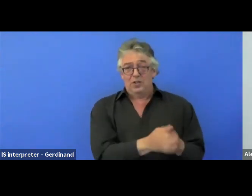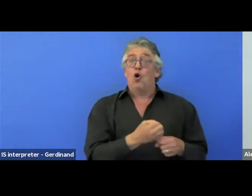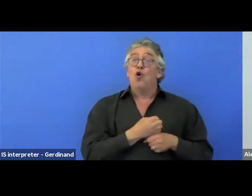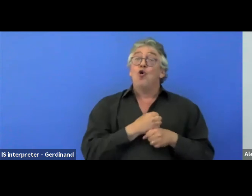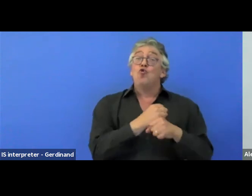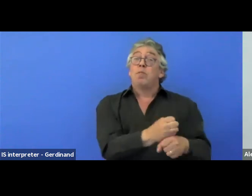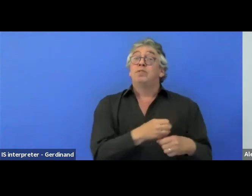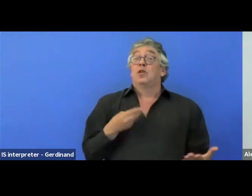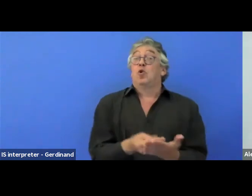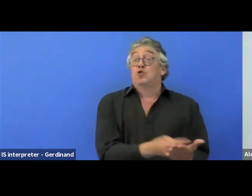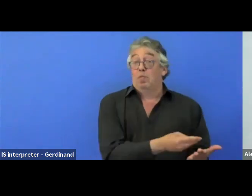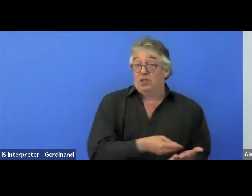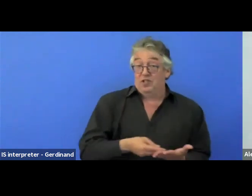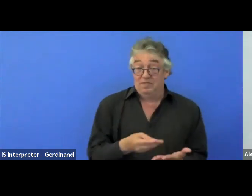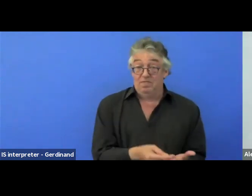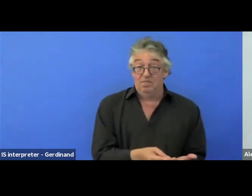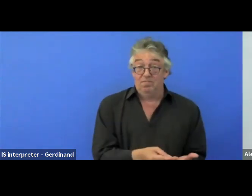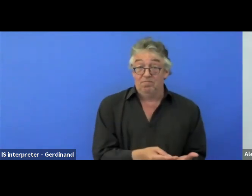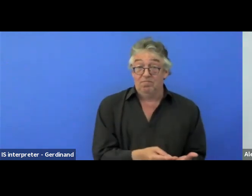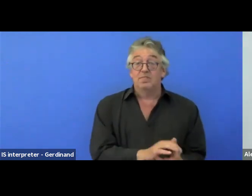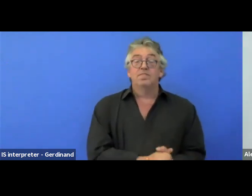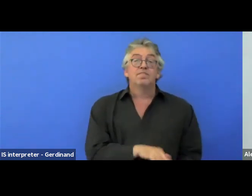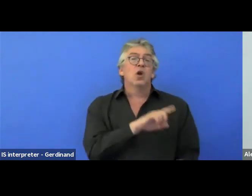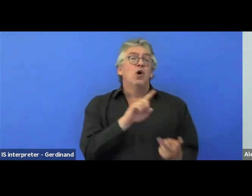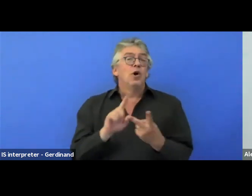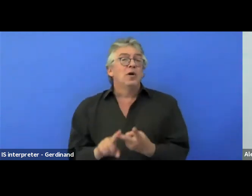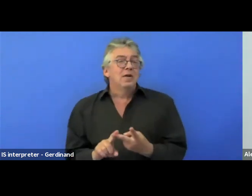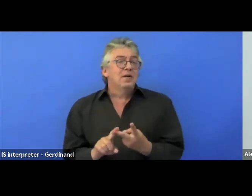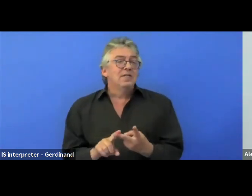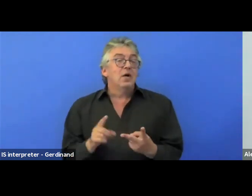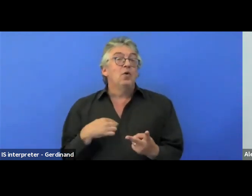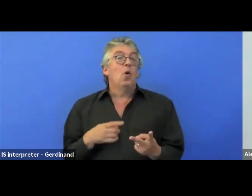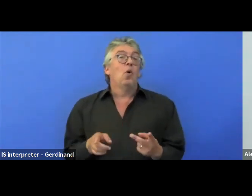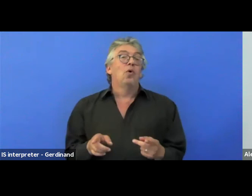And then we also participate in different committees